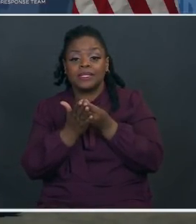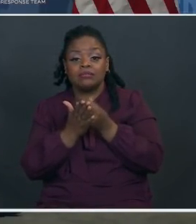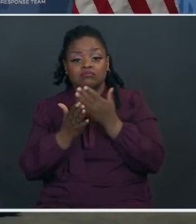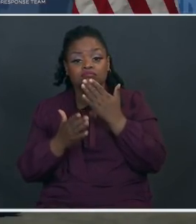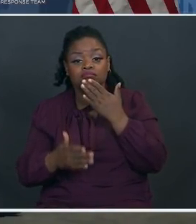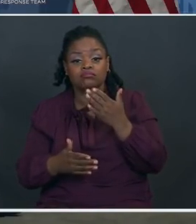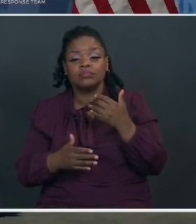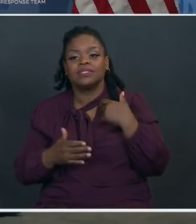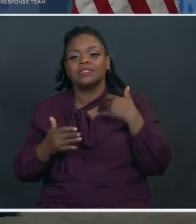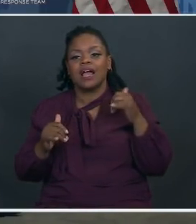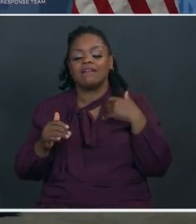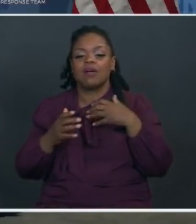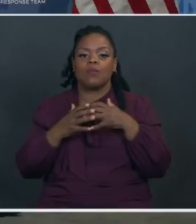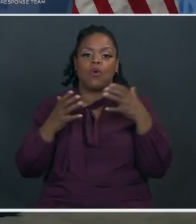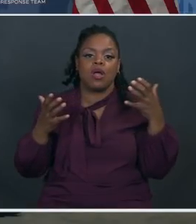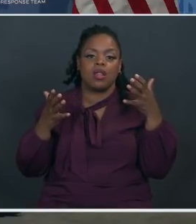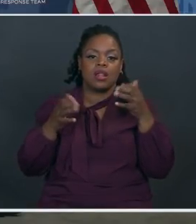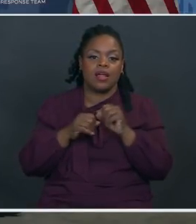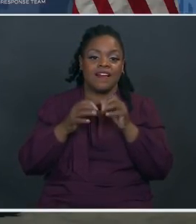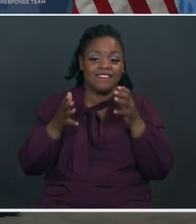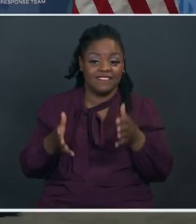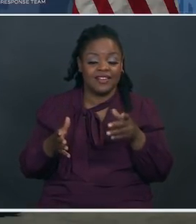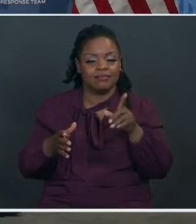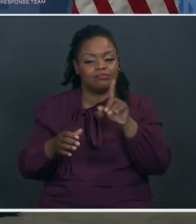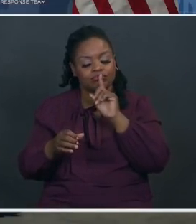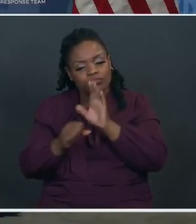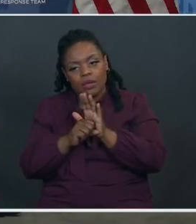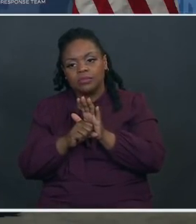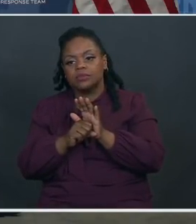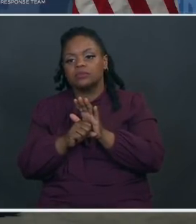and we're very committed to 100 million shots in the first 100 days.